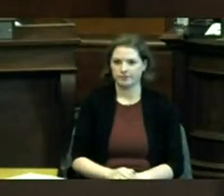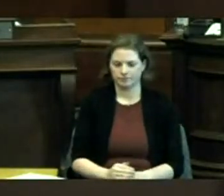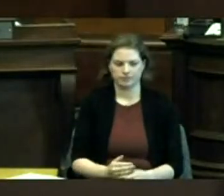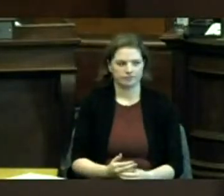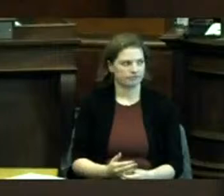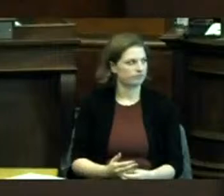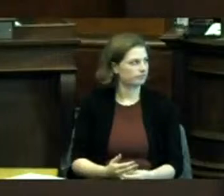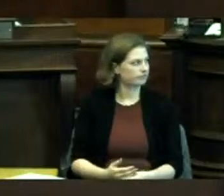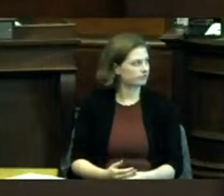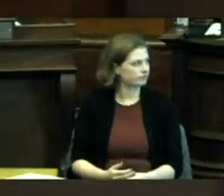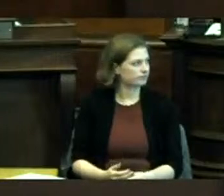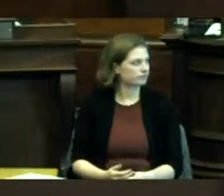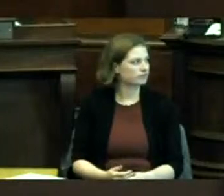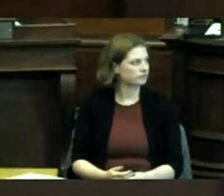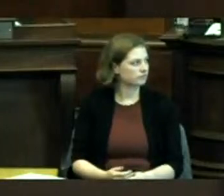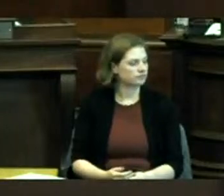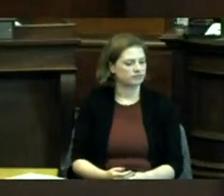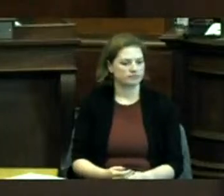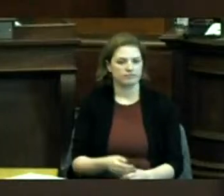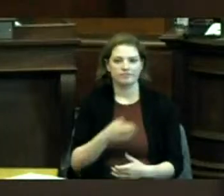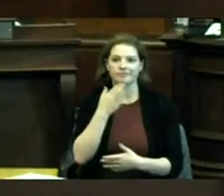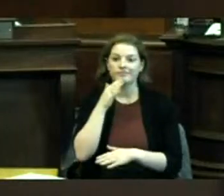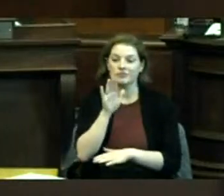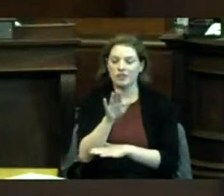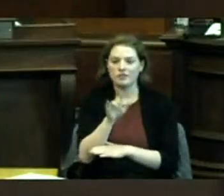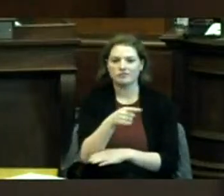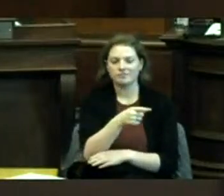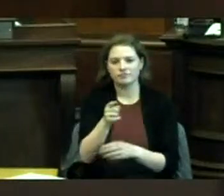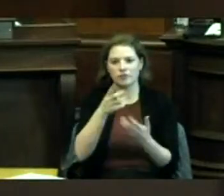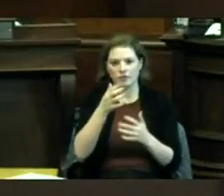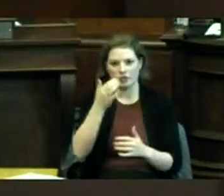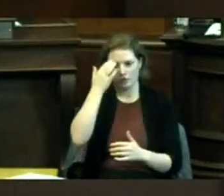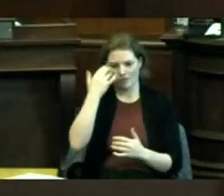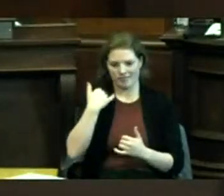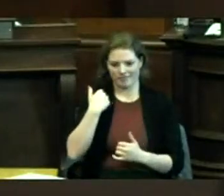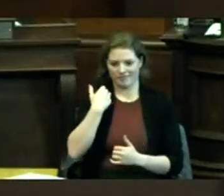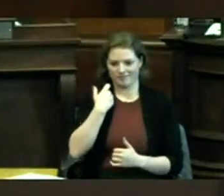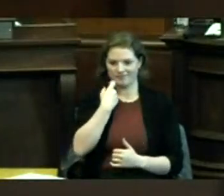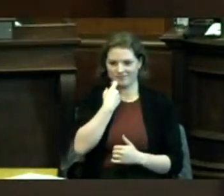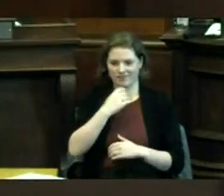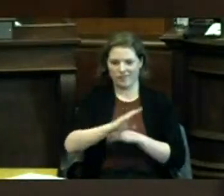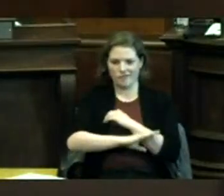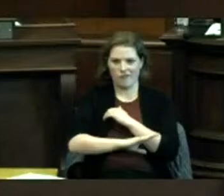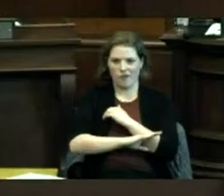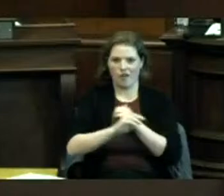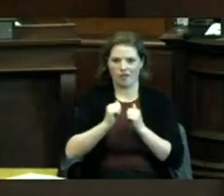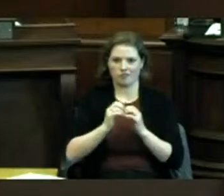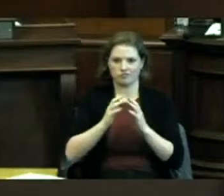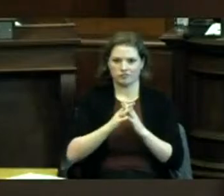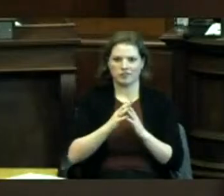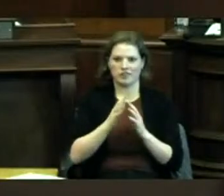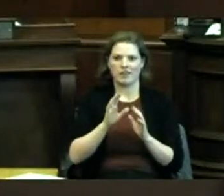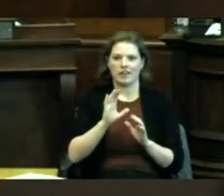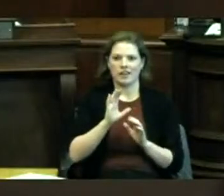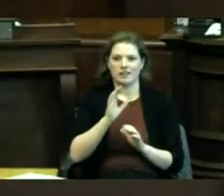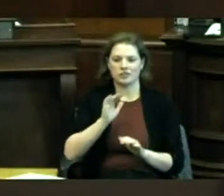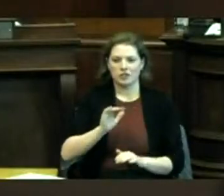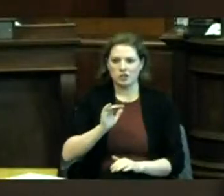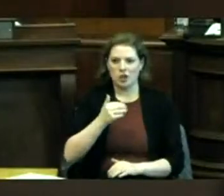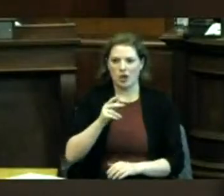member Smith in Monroe. Good